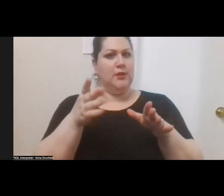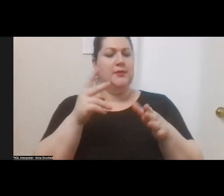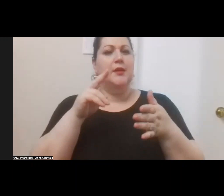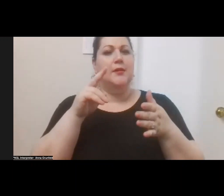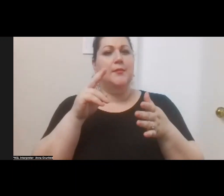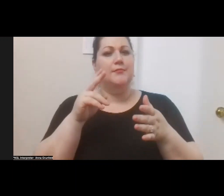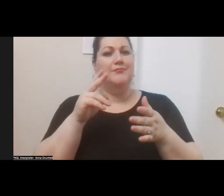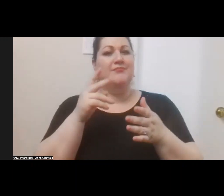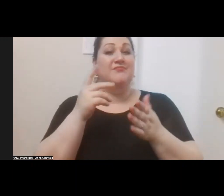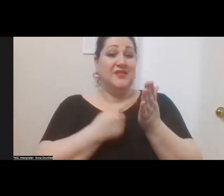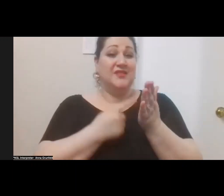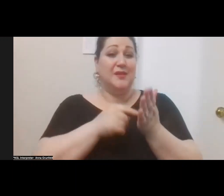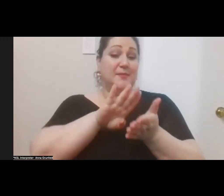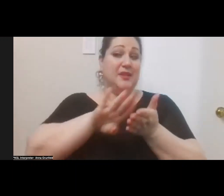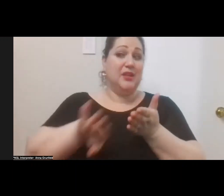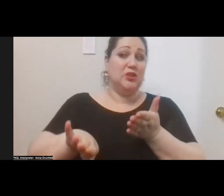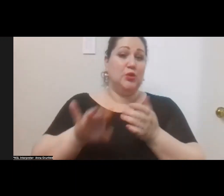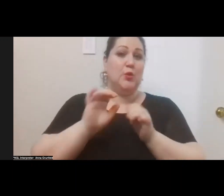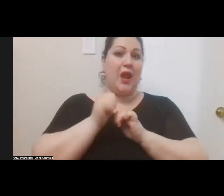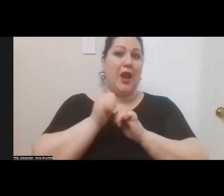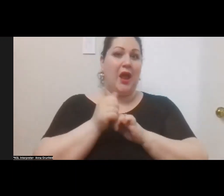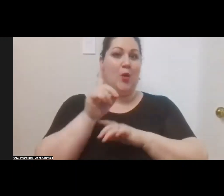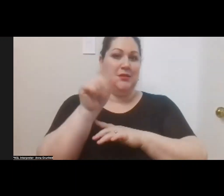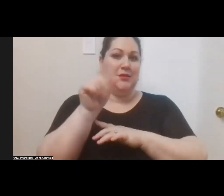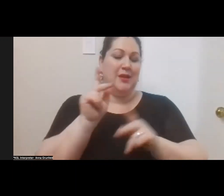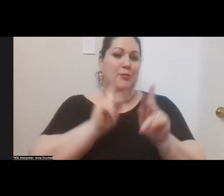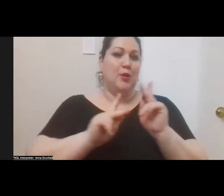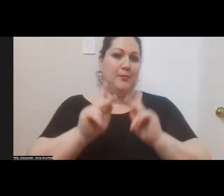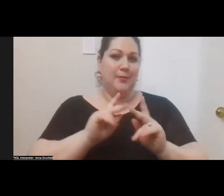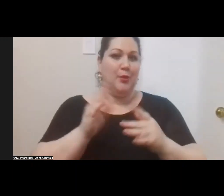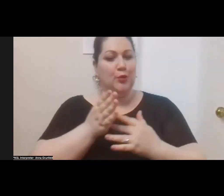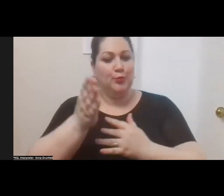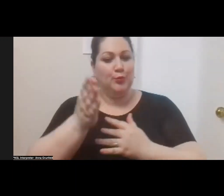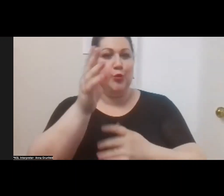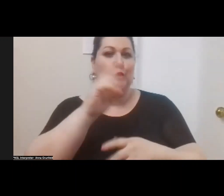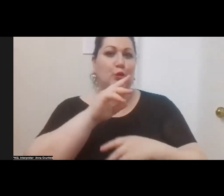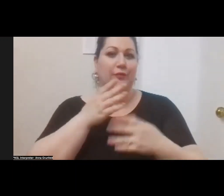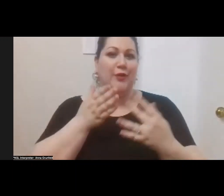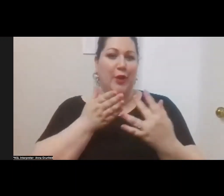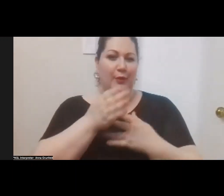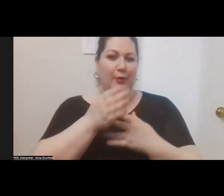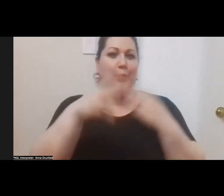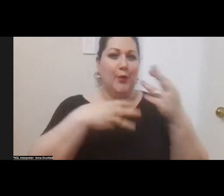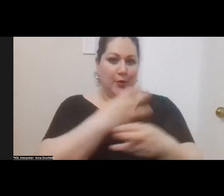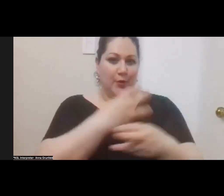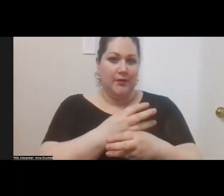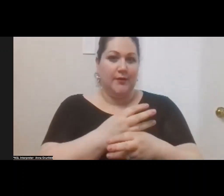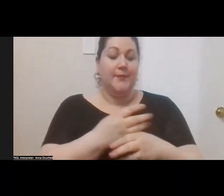As one of our speakers shared, I am capable and I need accommodations.